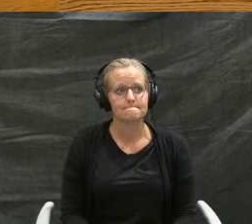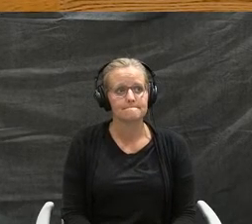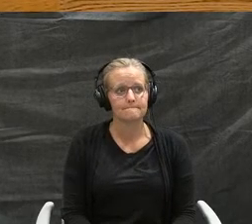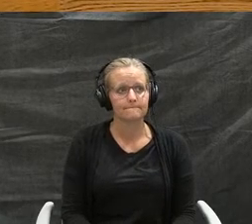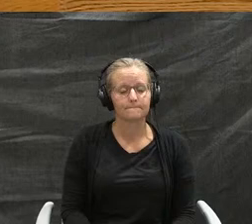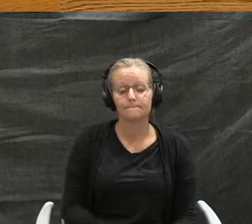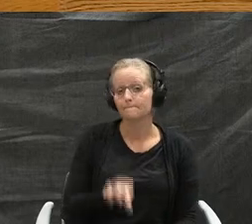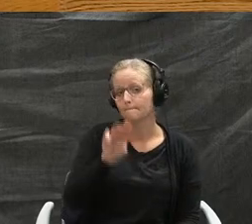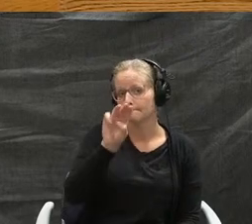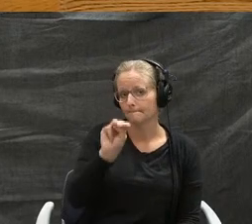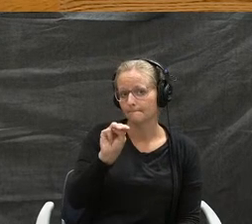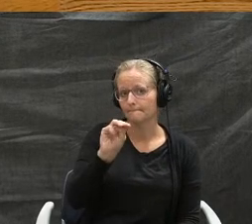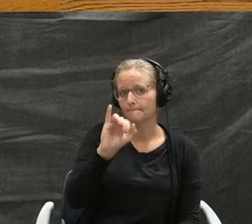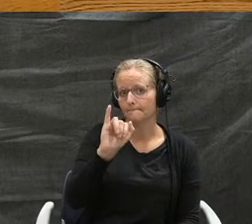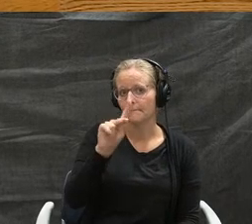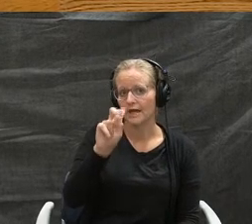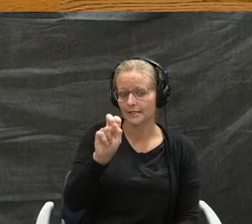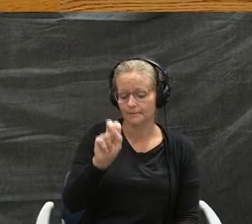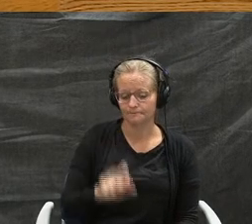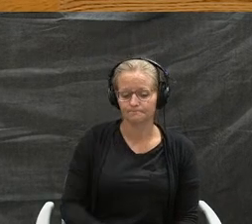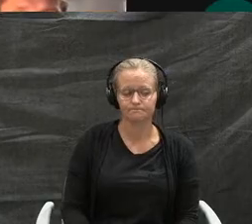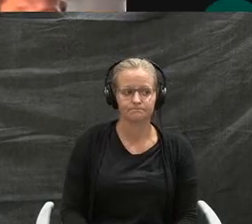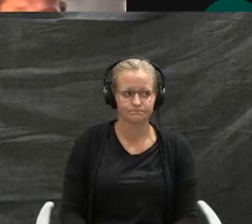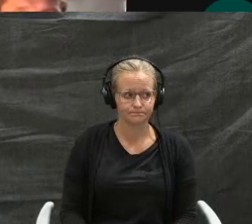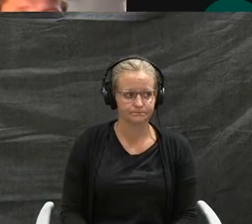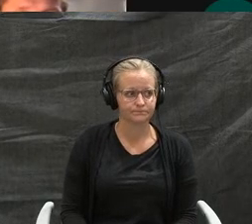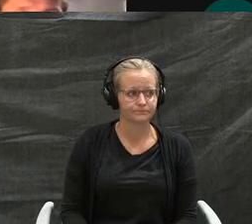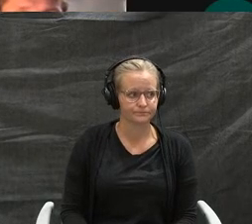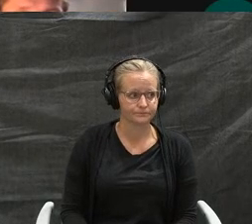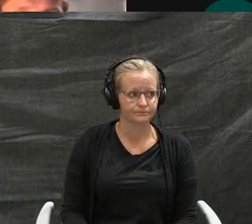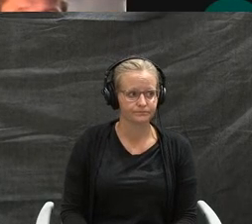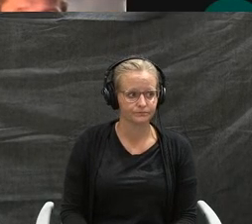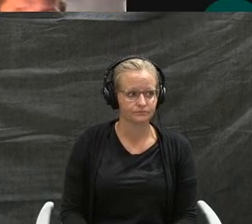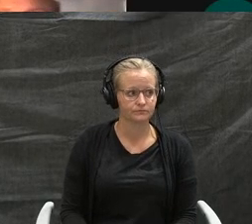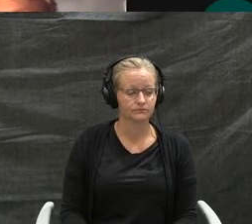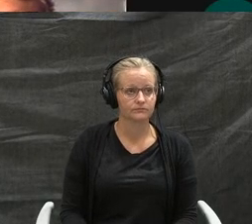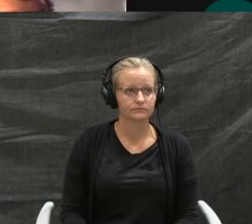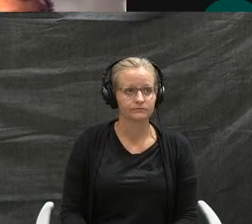ahead. I think John although it's you got cut out there a